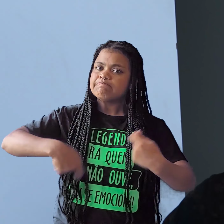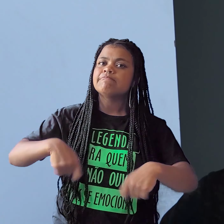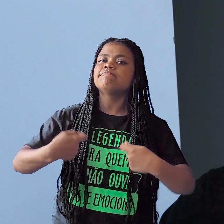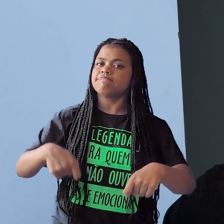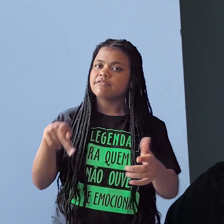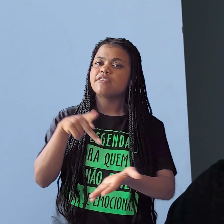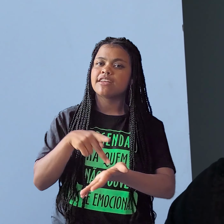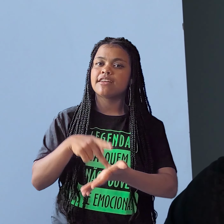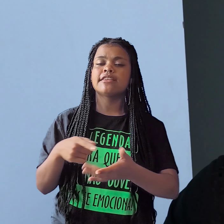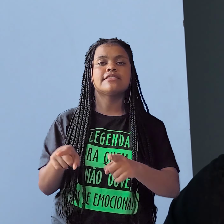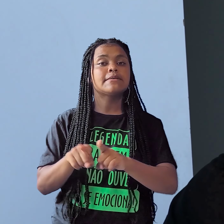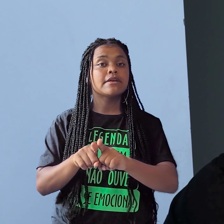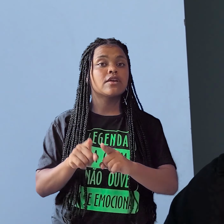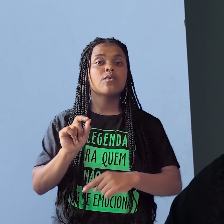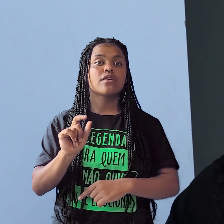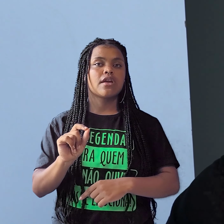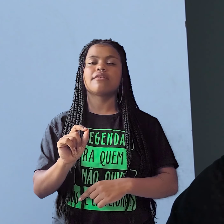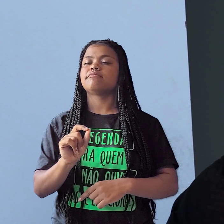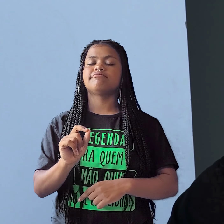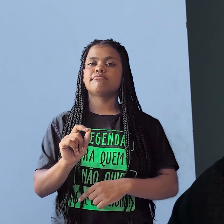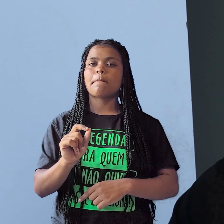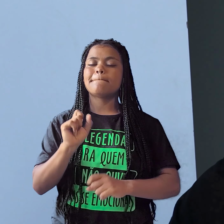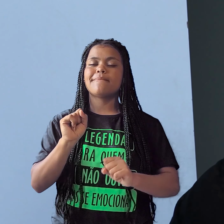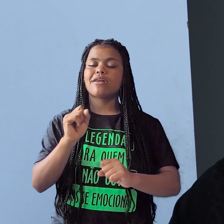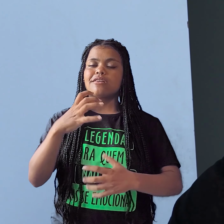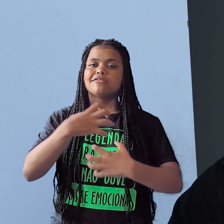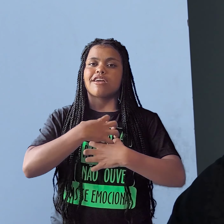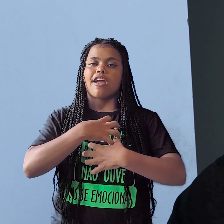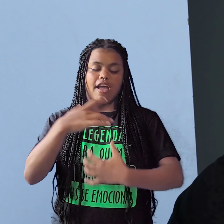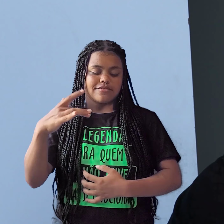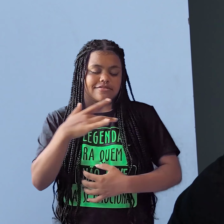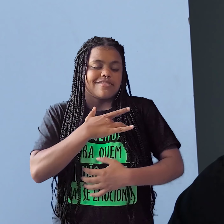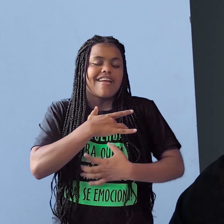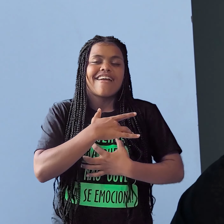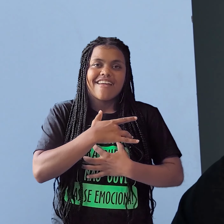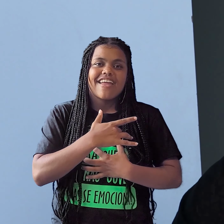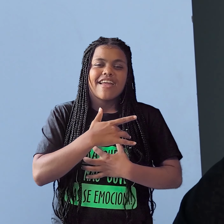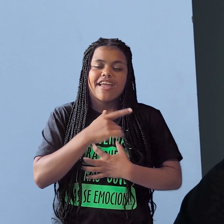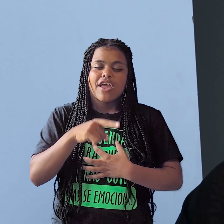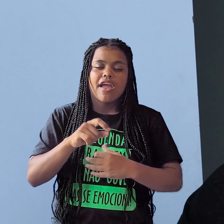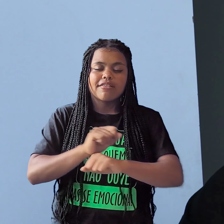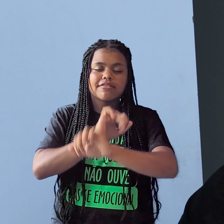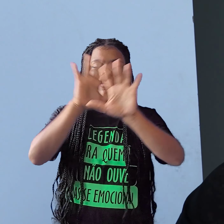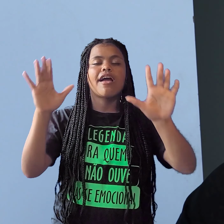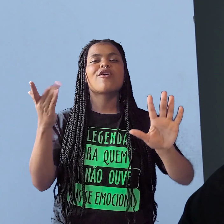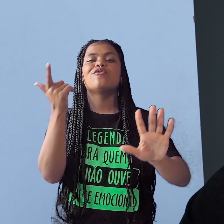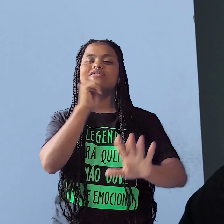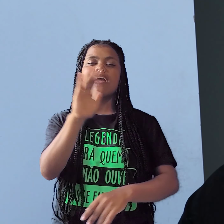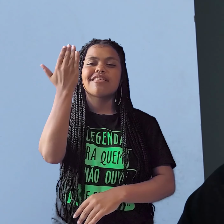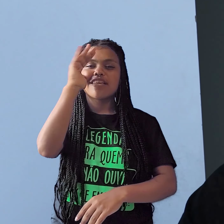which, without a doubt, touches people's hearts and that we can understand how important it is,